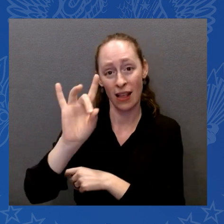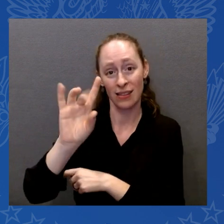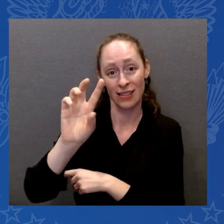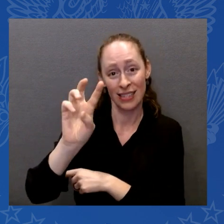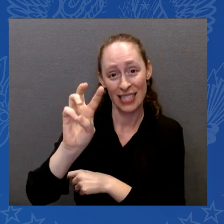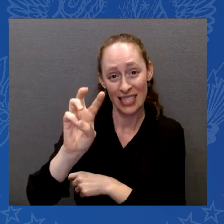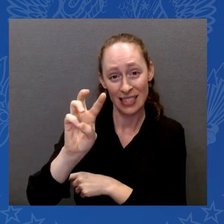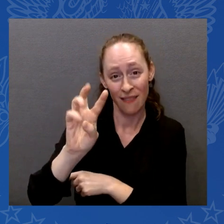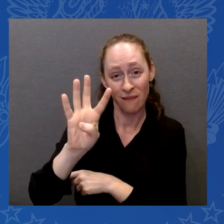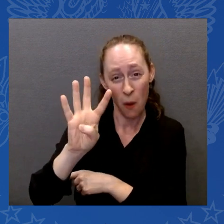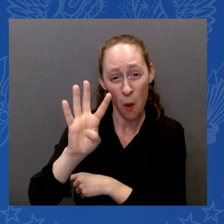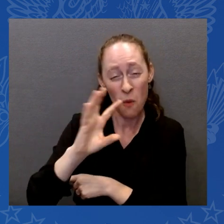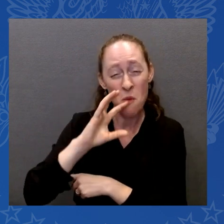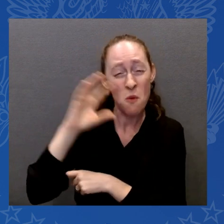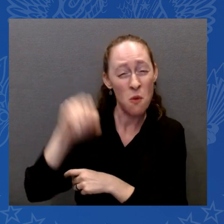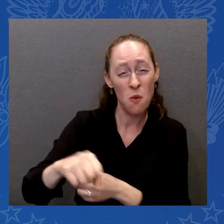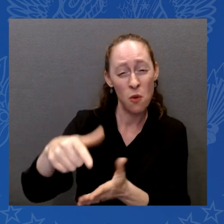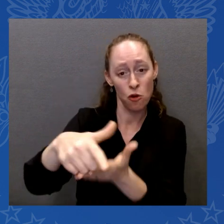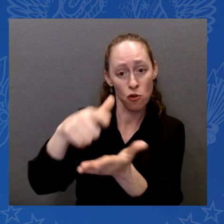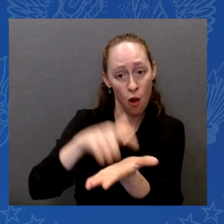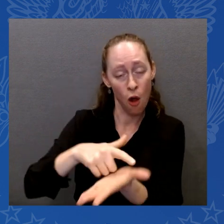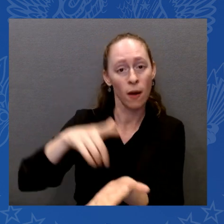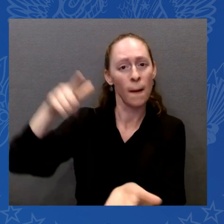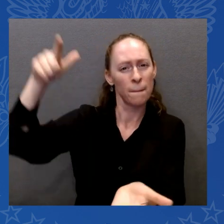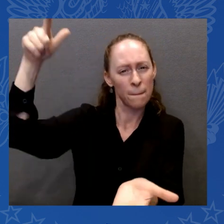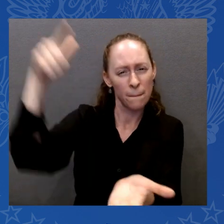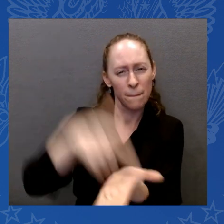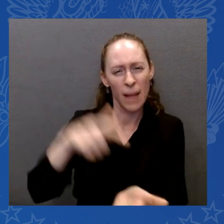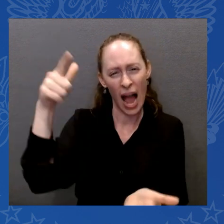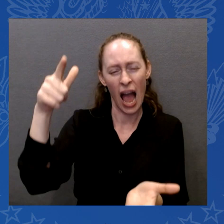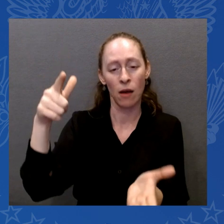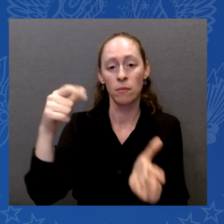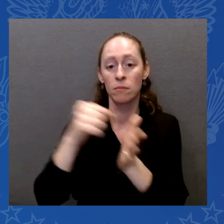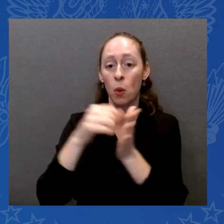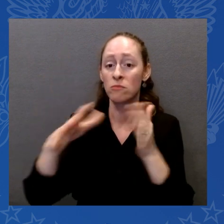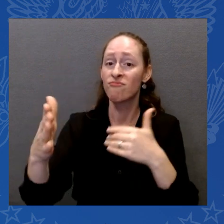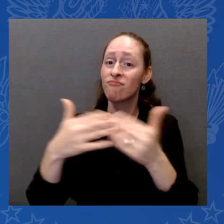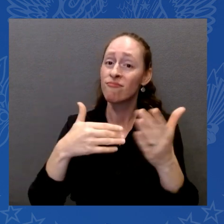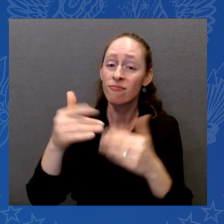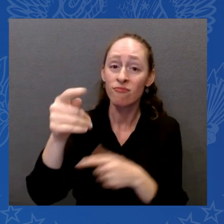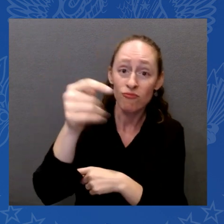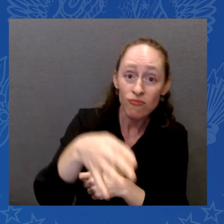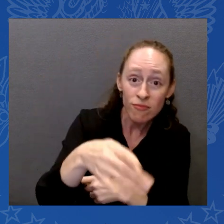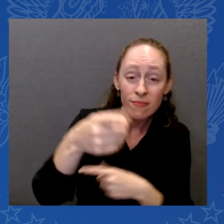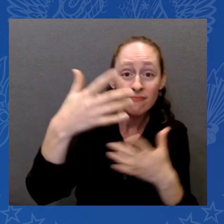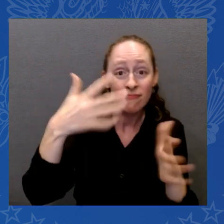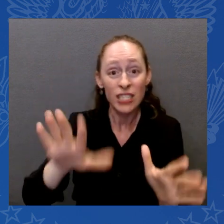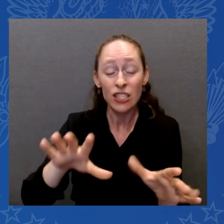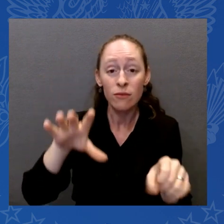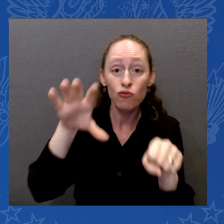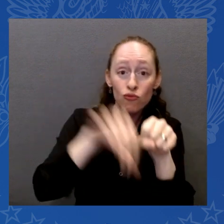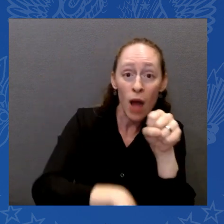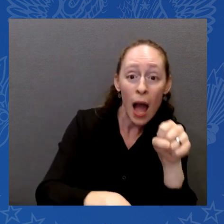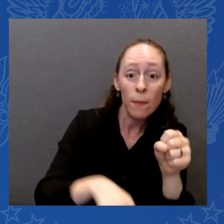In Wisconsin, as another example, that state activated an abortion ban that was passed in 1849.